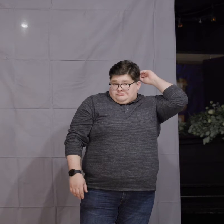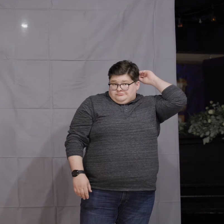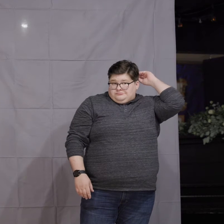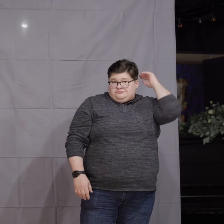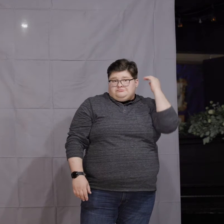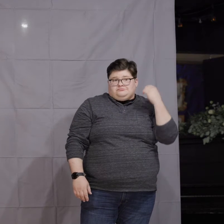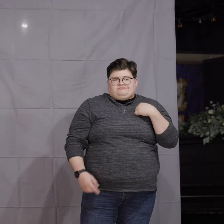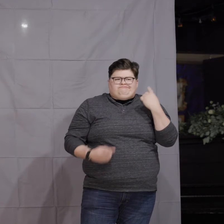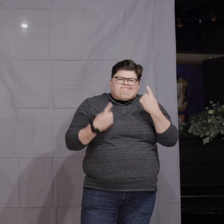so I just filed it away.